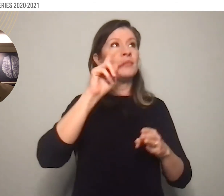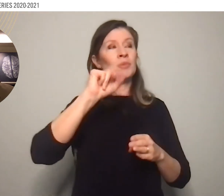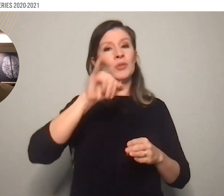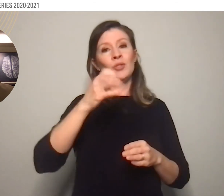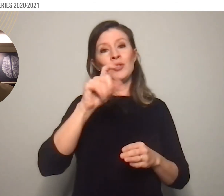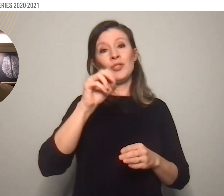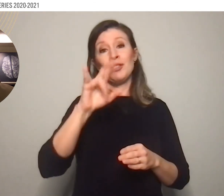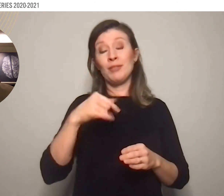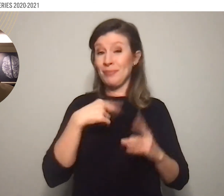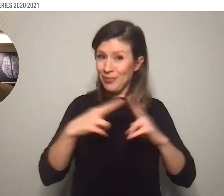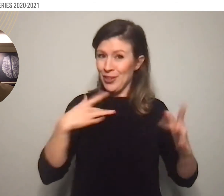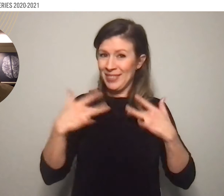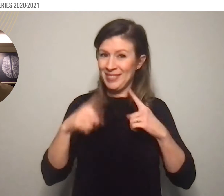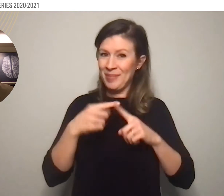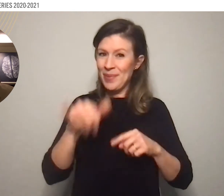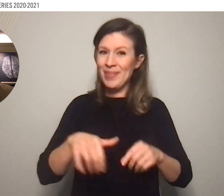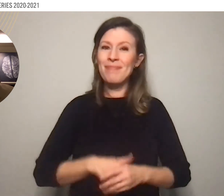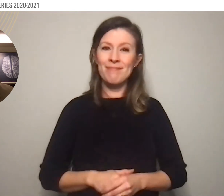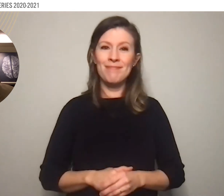So, I'm, I'm very much very much excited about all that